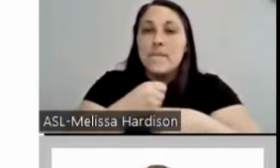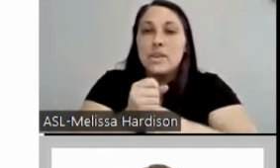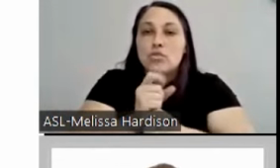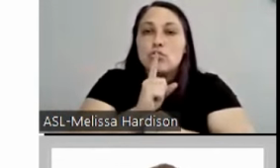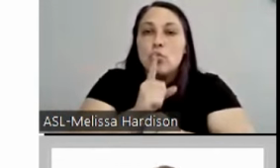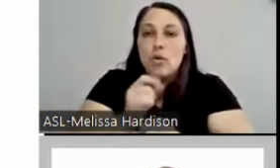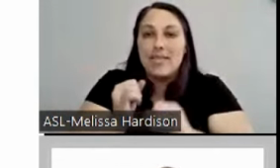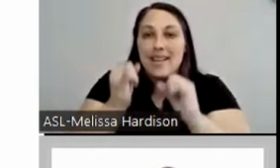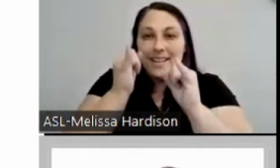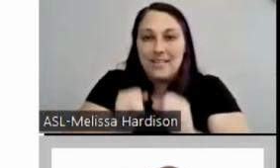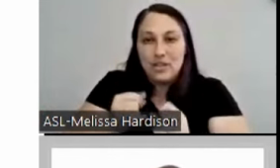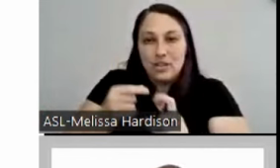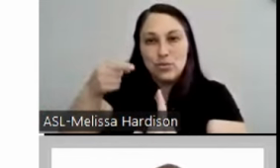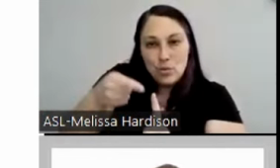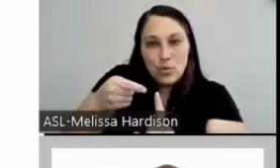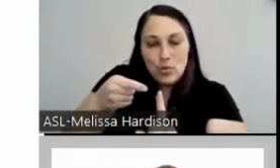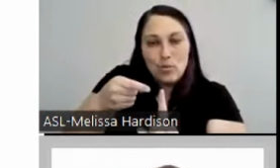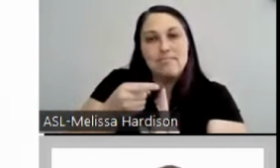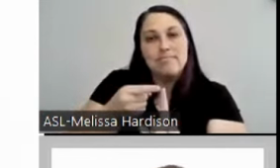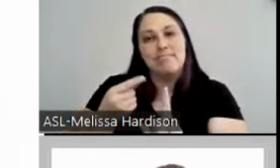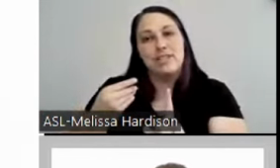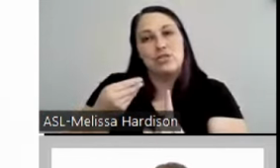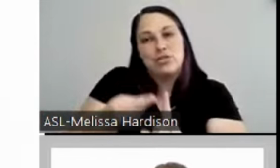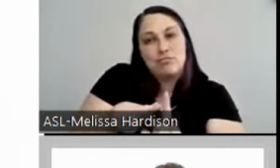aging in tall text.